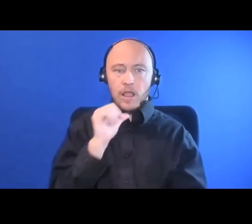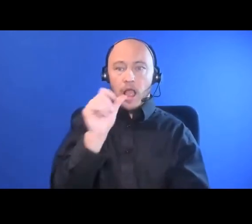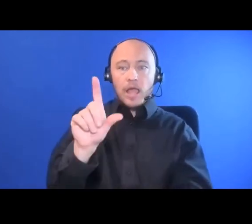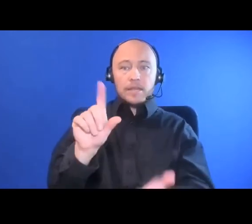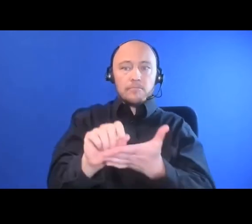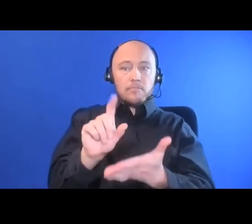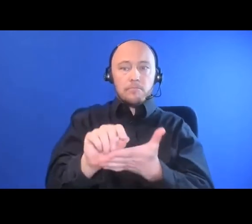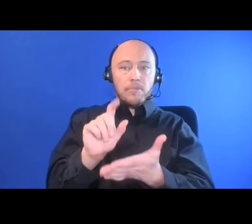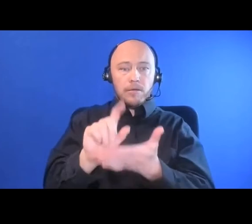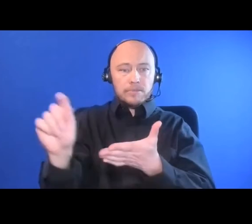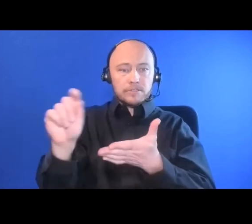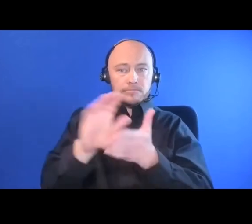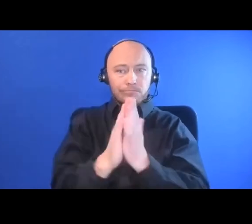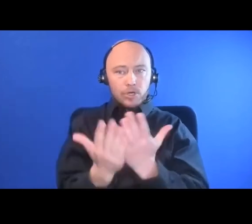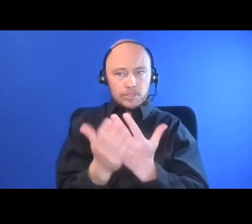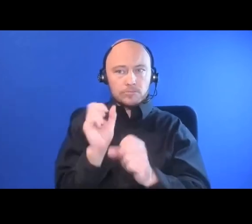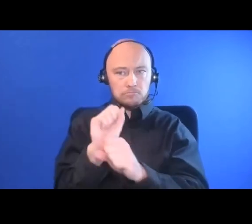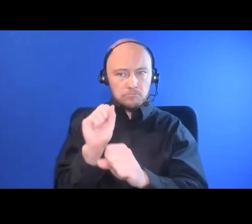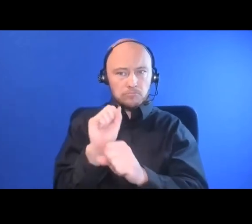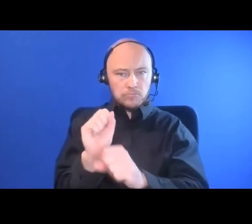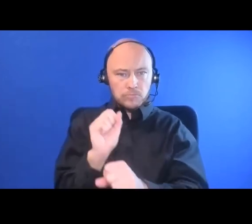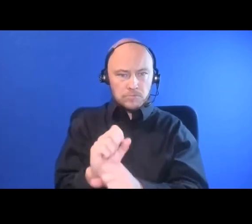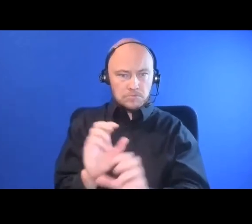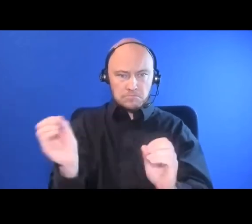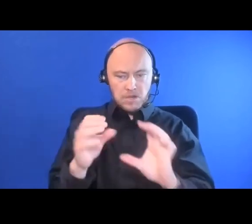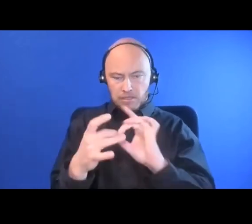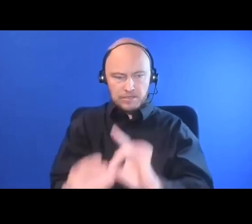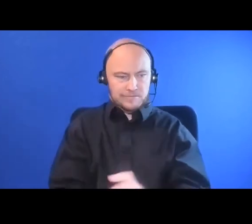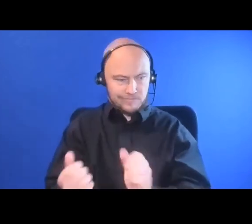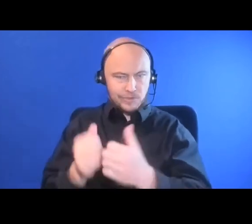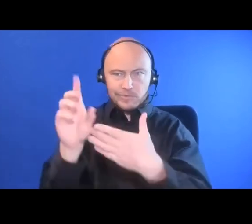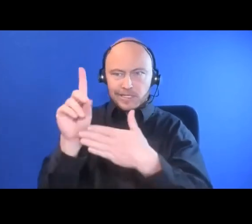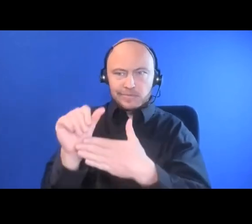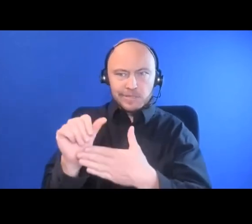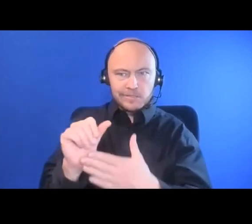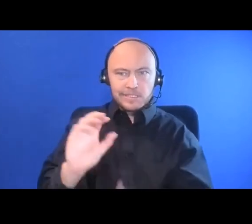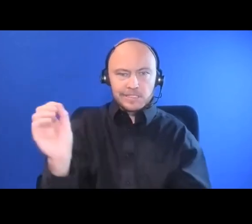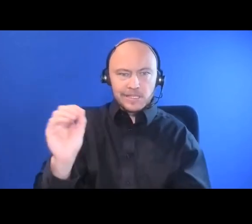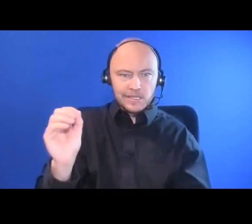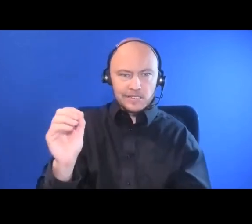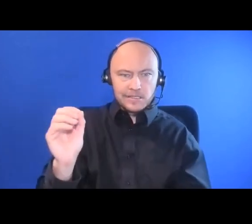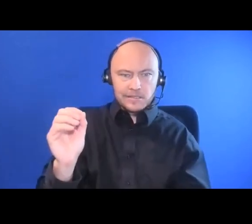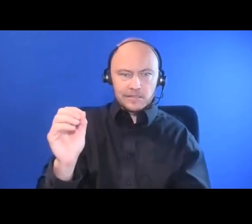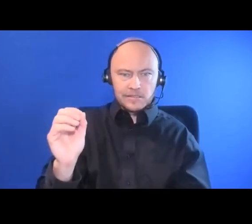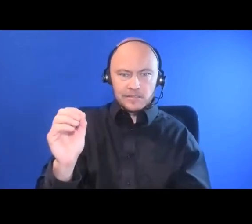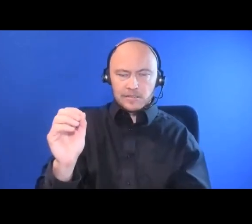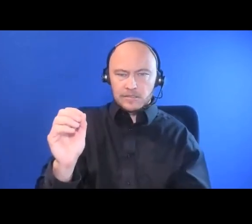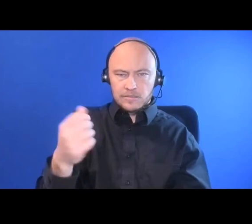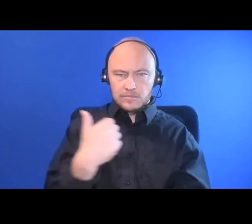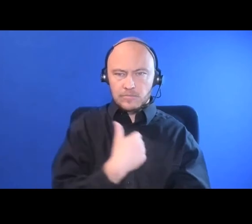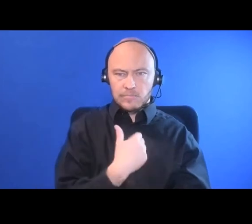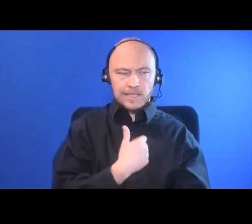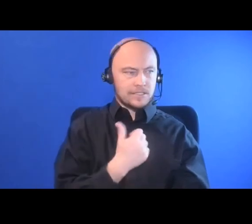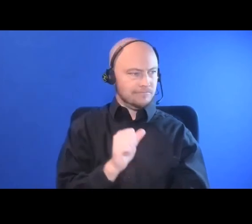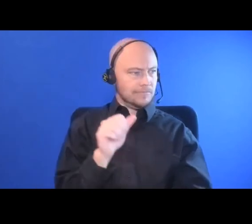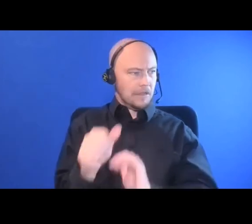I had been working on had nothing to do with disability because I was in a state of trying to hide that still.